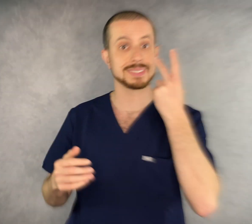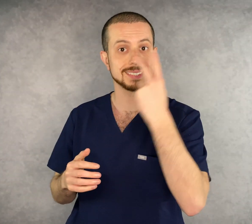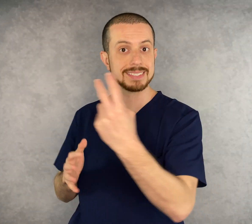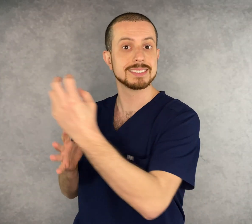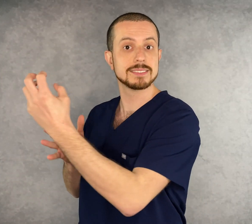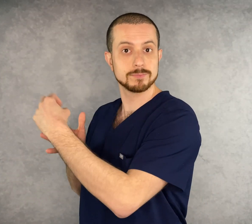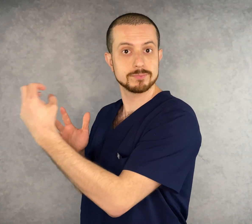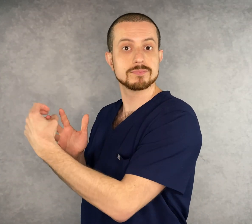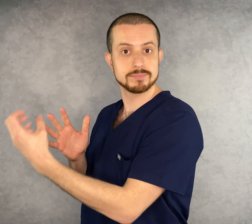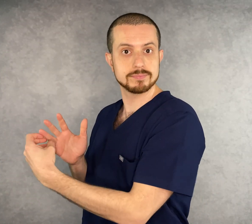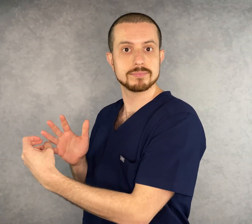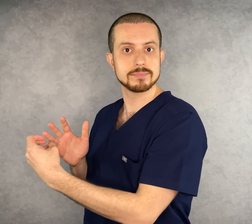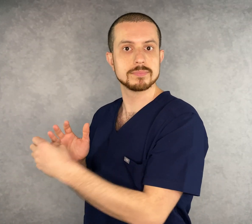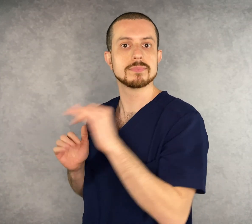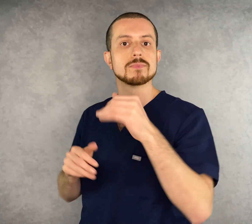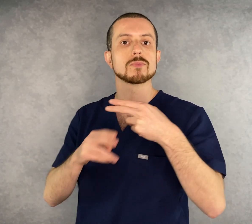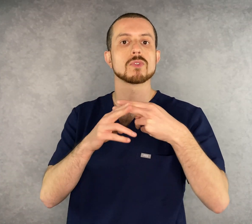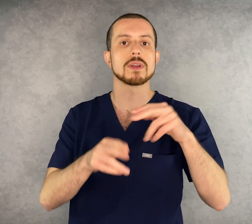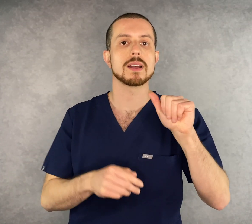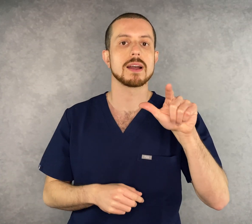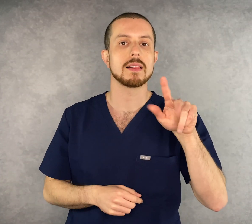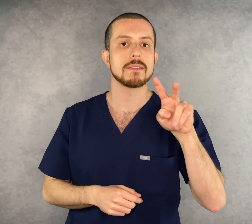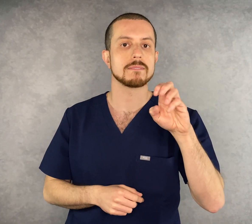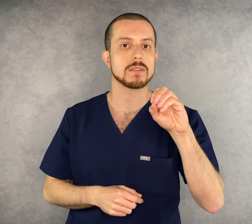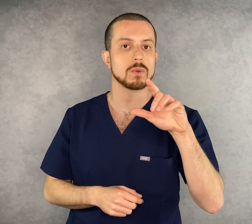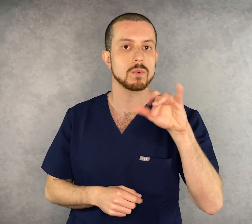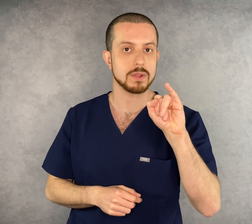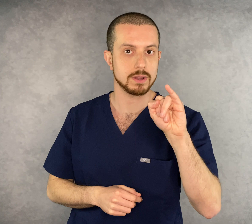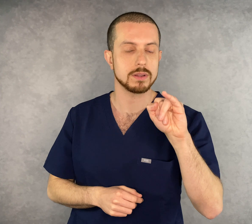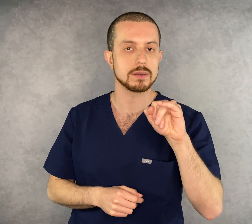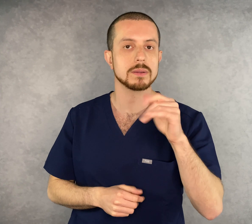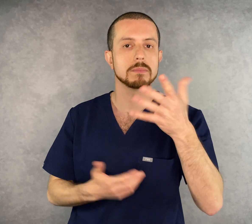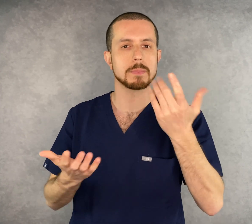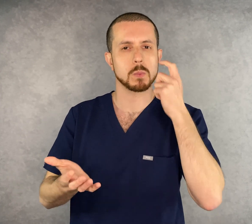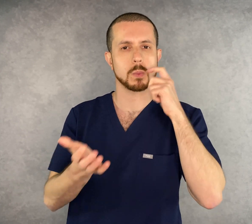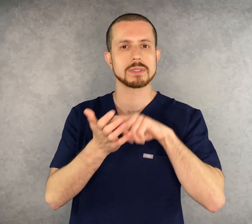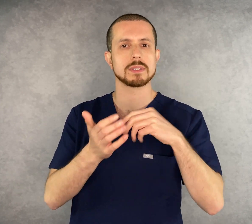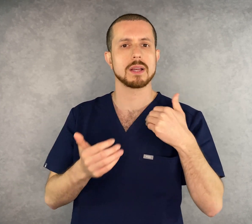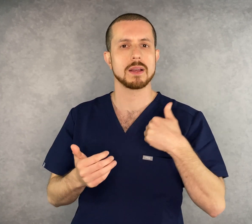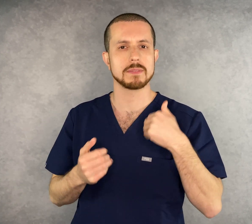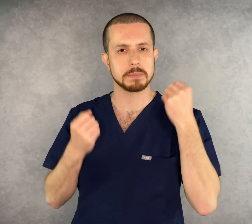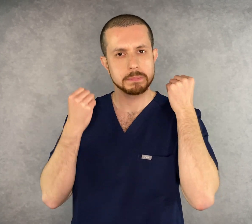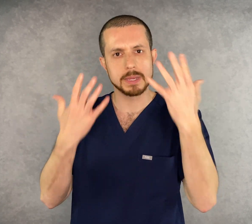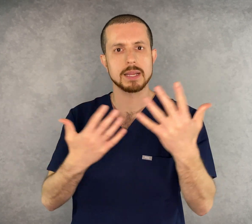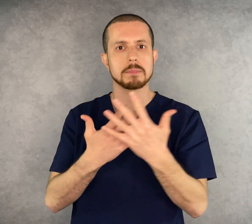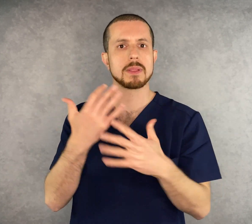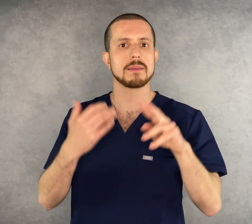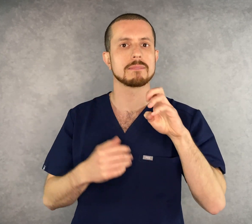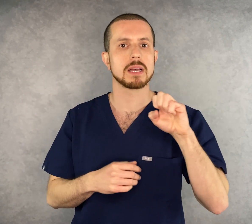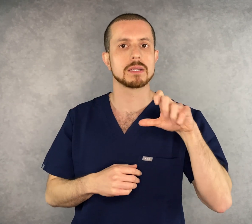You see those air sacs? Those are called alveoli. You may have noticed that there are many blood